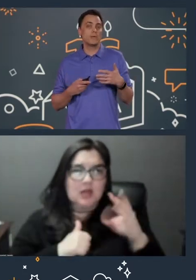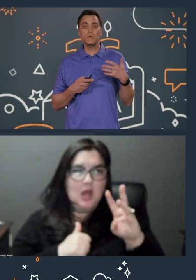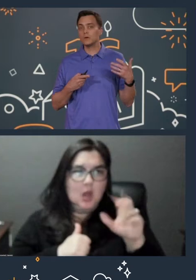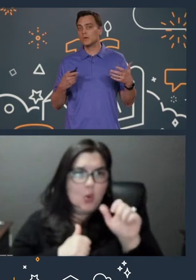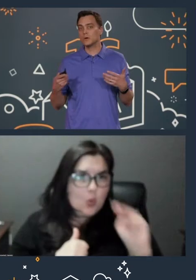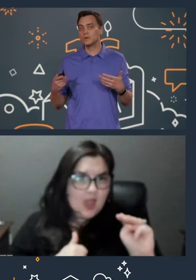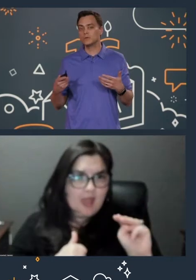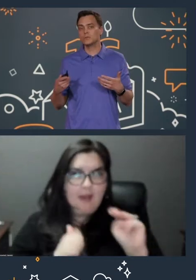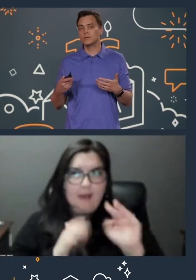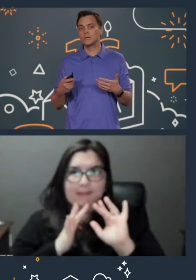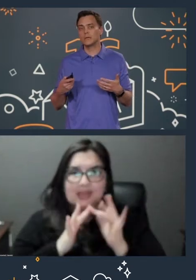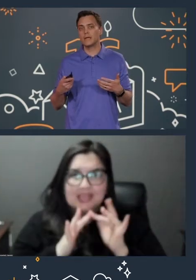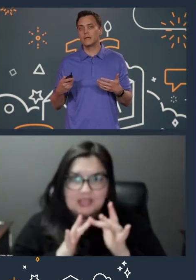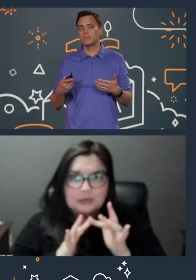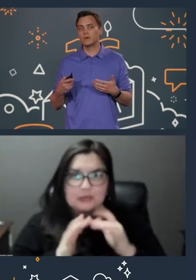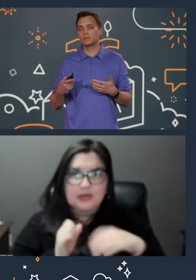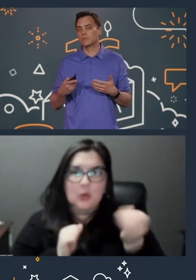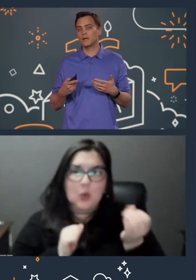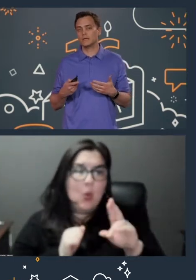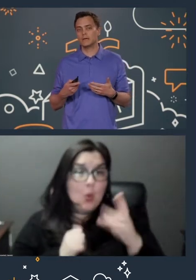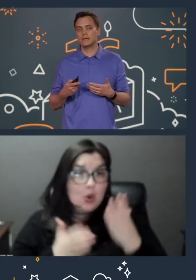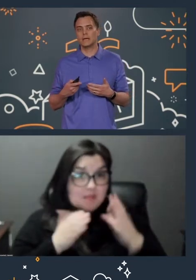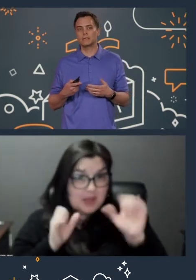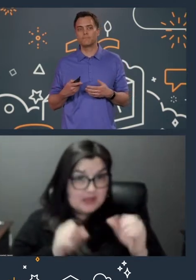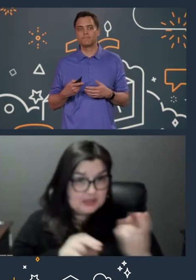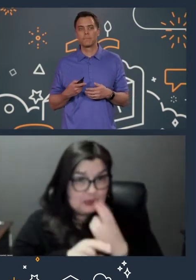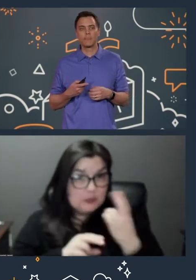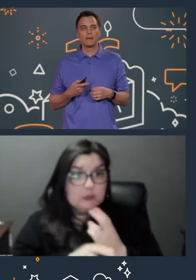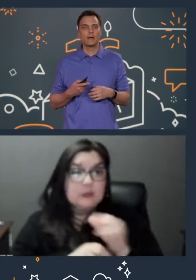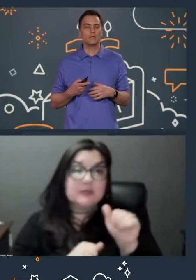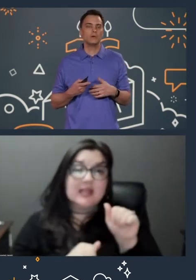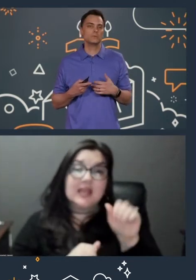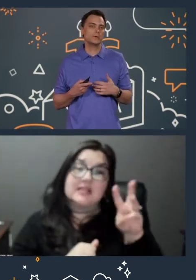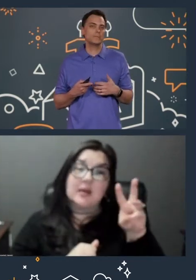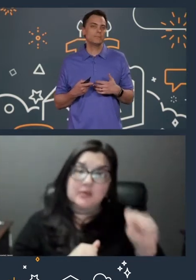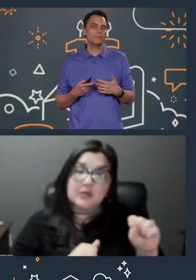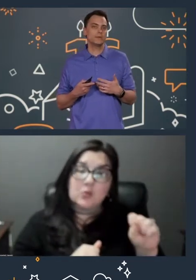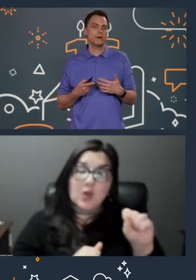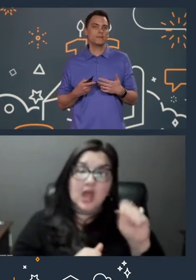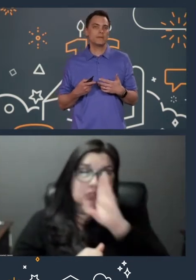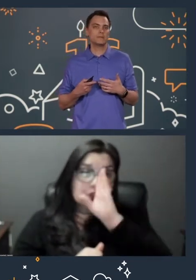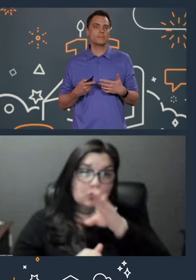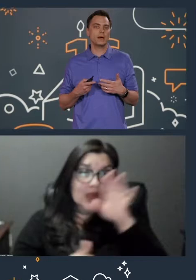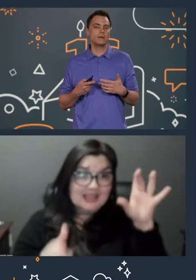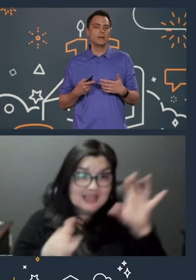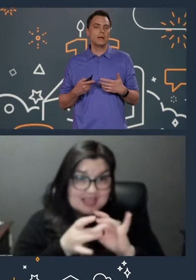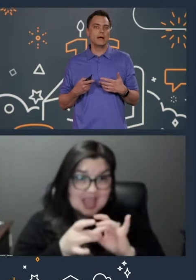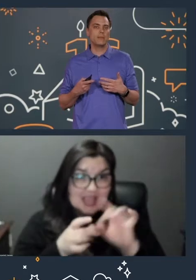Maybe you can go using an AWS Direct Connect connection. You also want to think about things about,